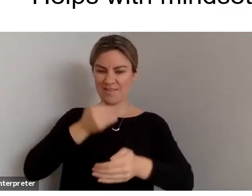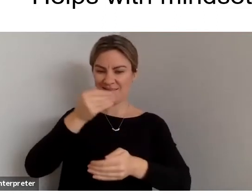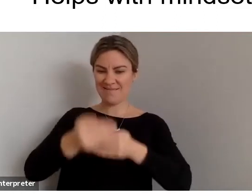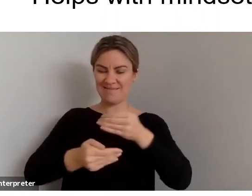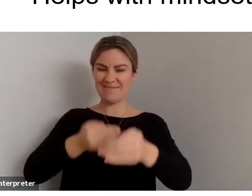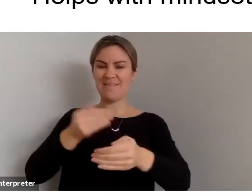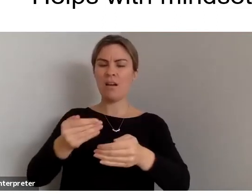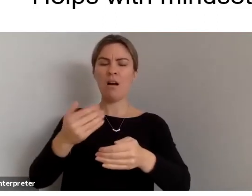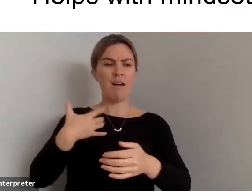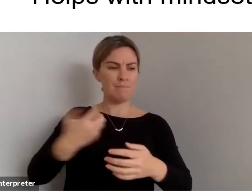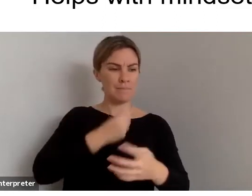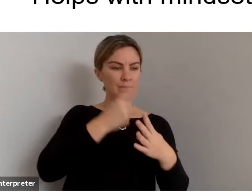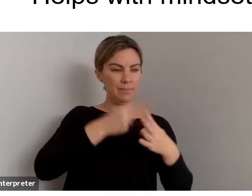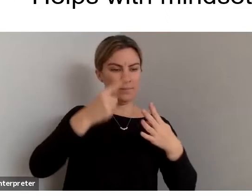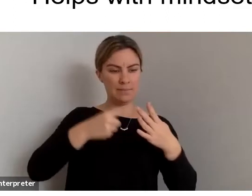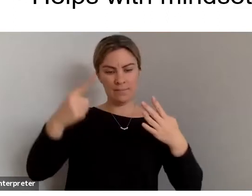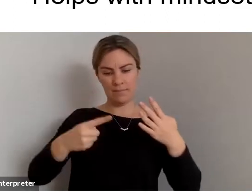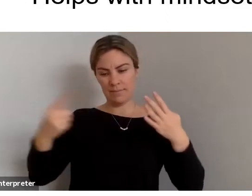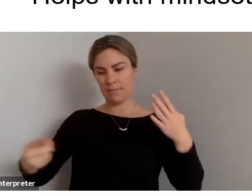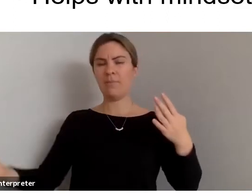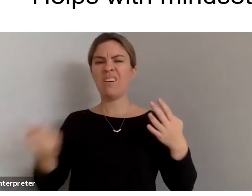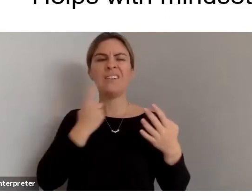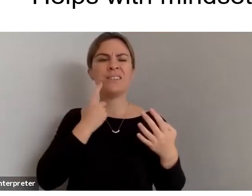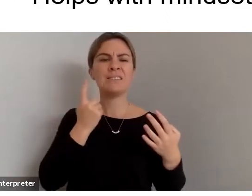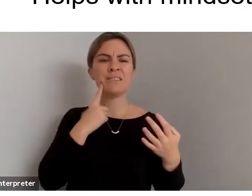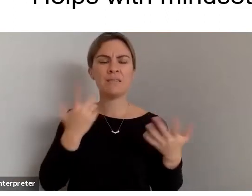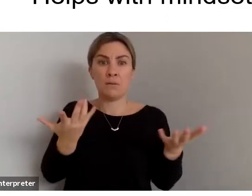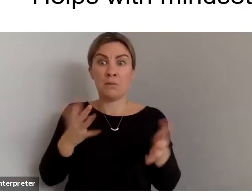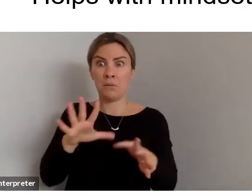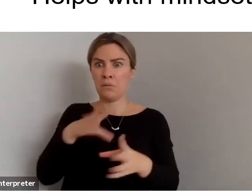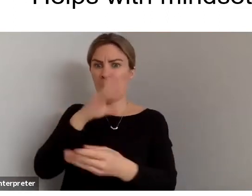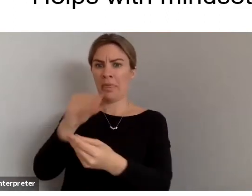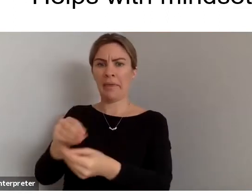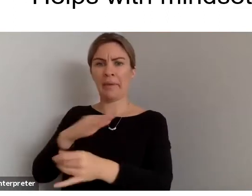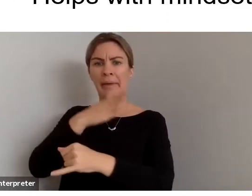The most obvious in the most difficult out of the way, let's get